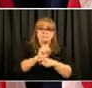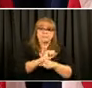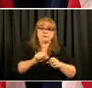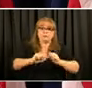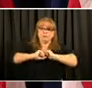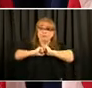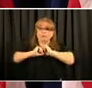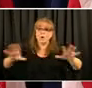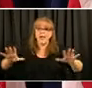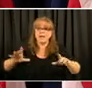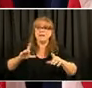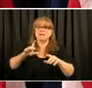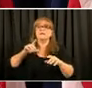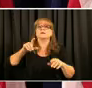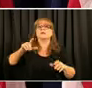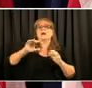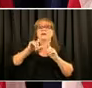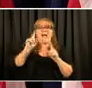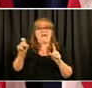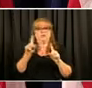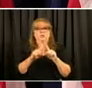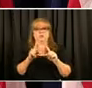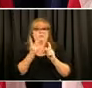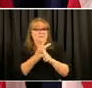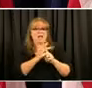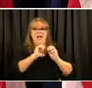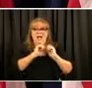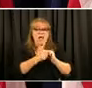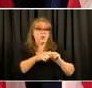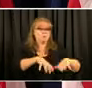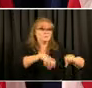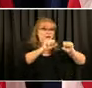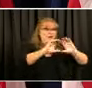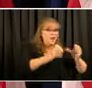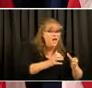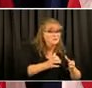uh and how they do that and and they really had those uh they they had that contingency developed